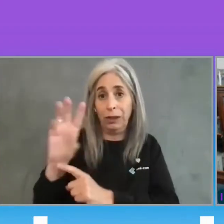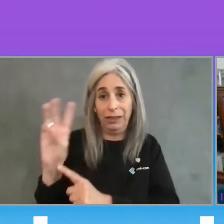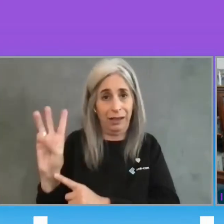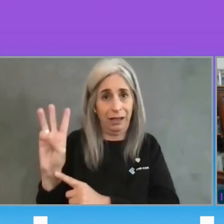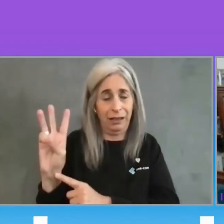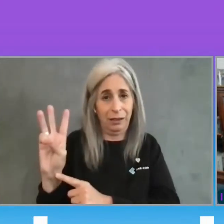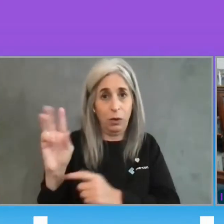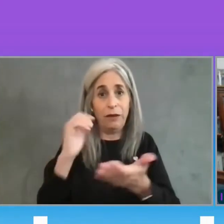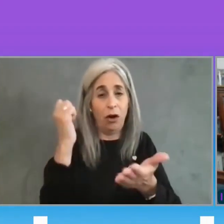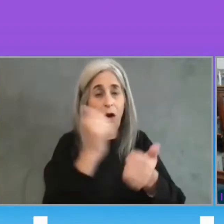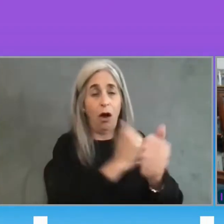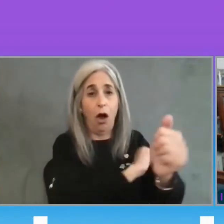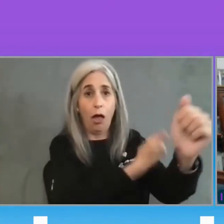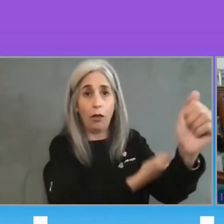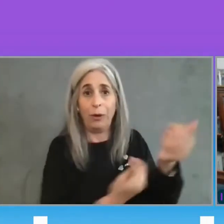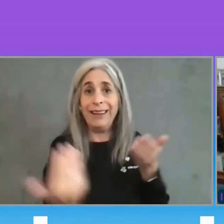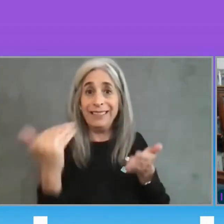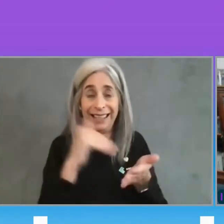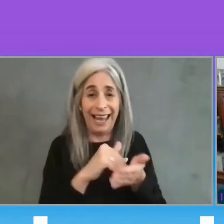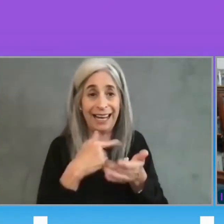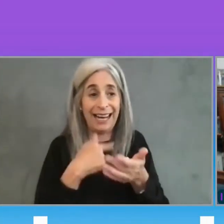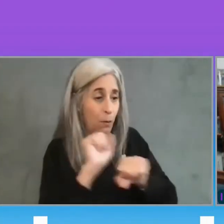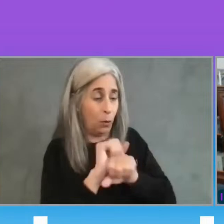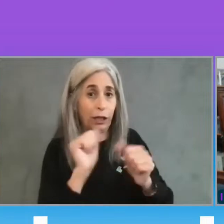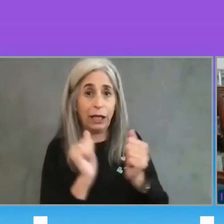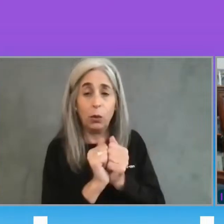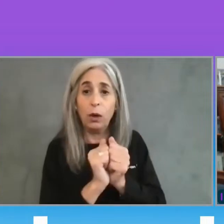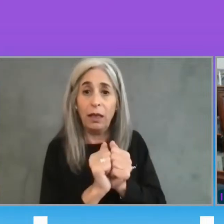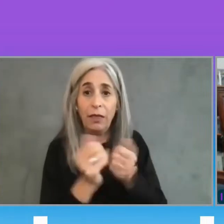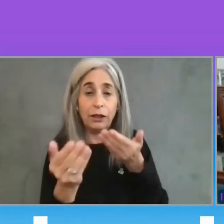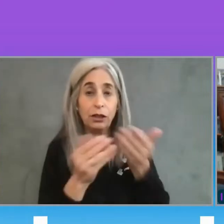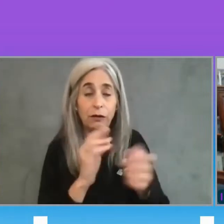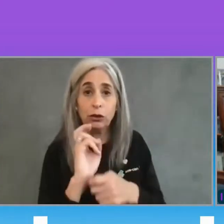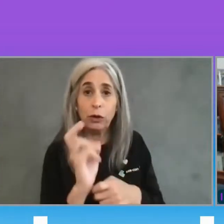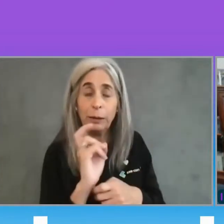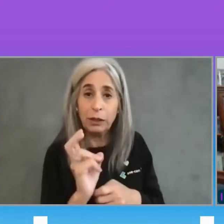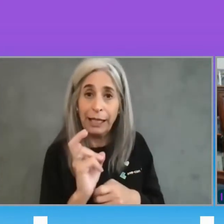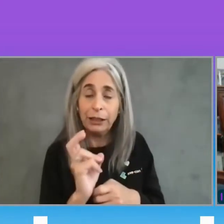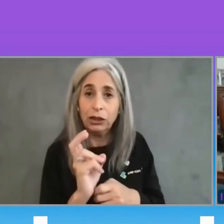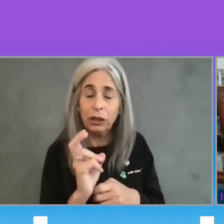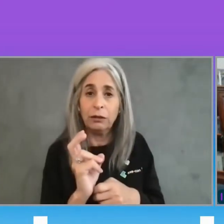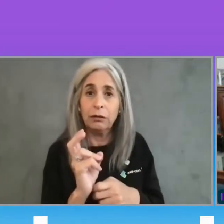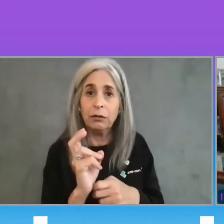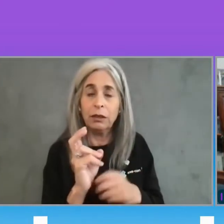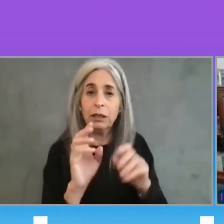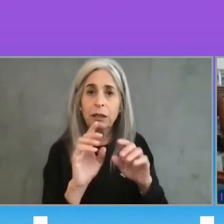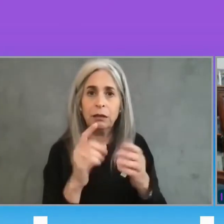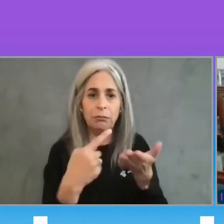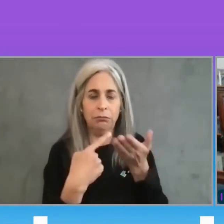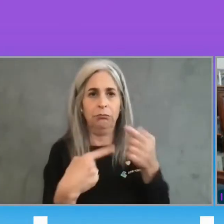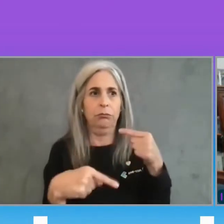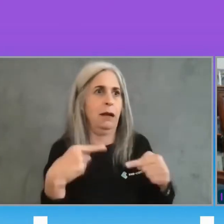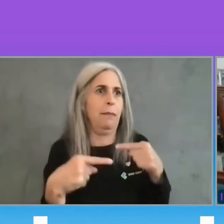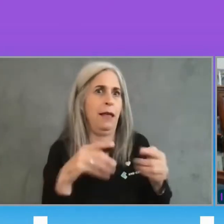it. So one of the things that I'm working on with the Surface transportation reauthorization